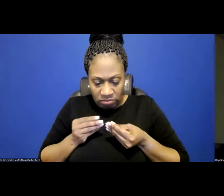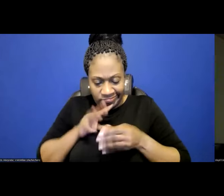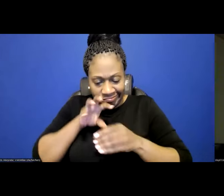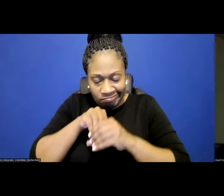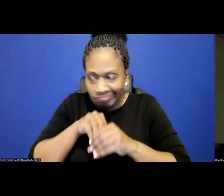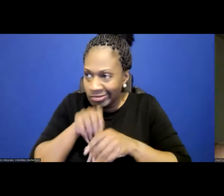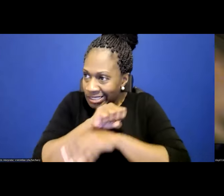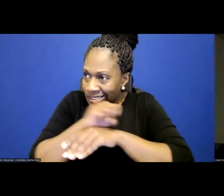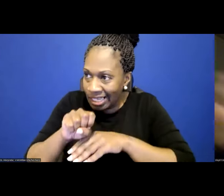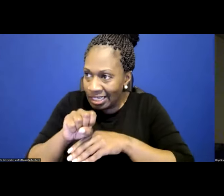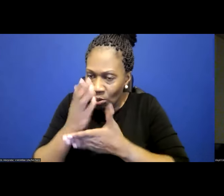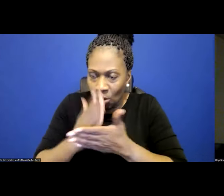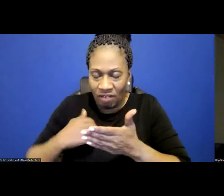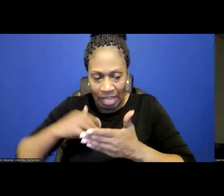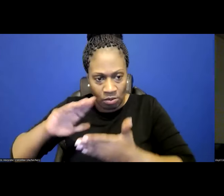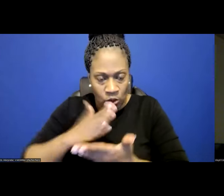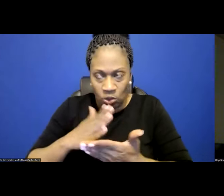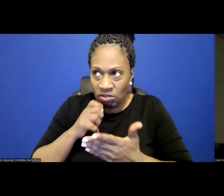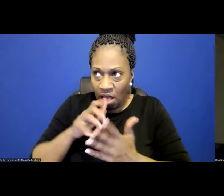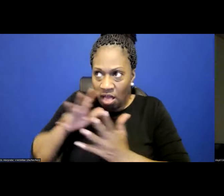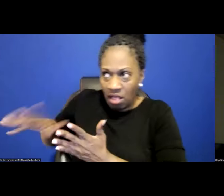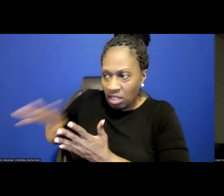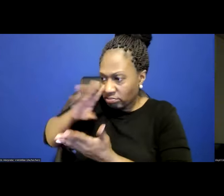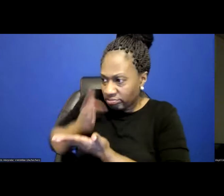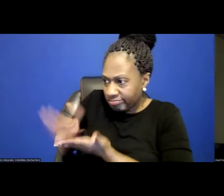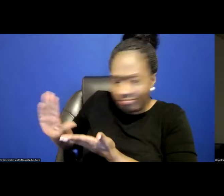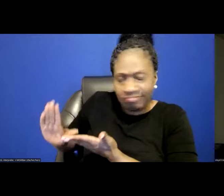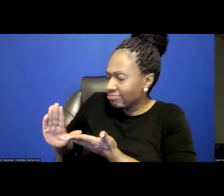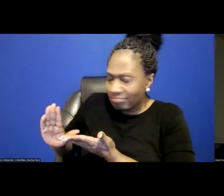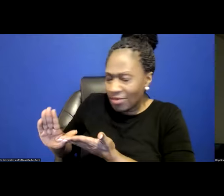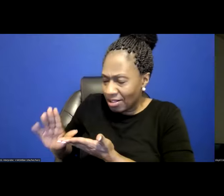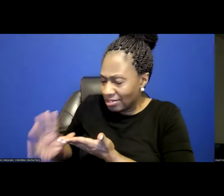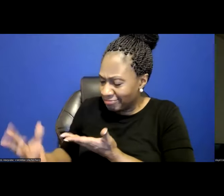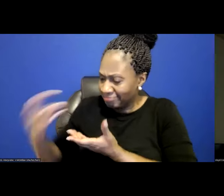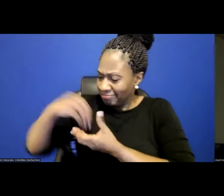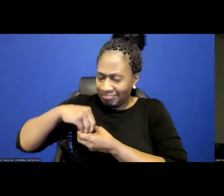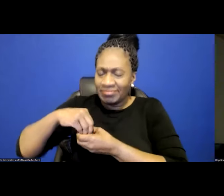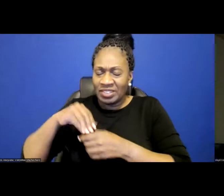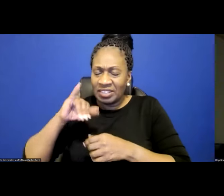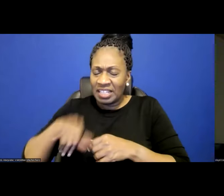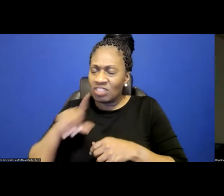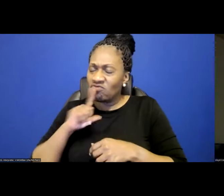and to not leave that behind off the stage because that would be kind of doing a disservice to that,